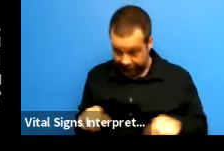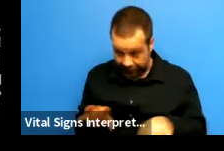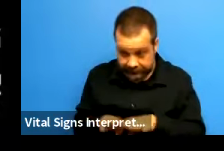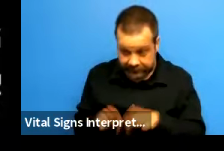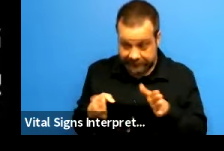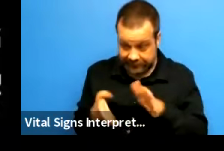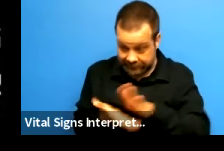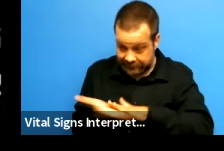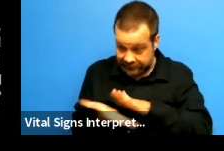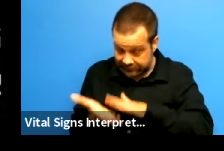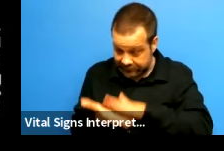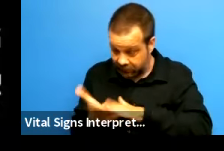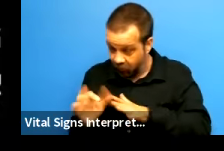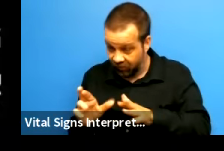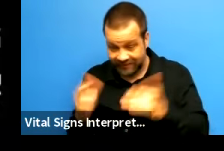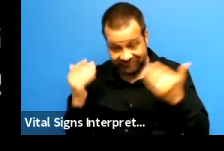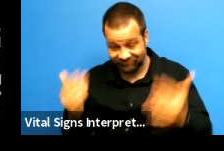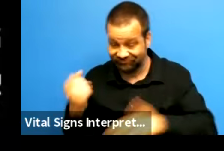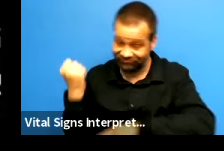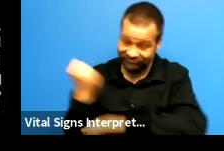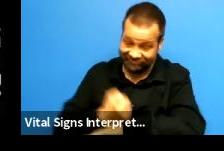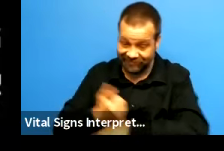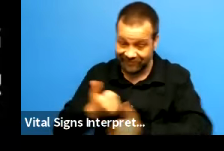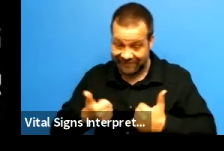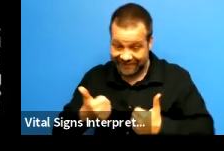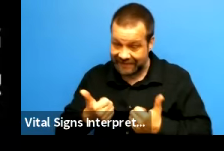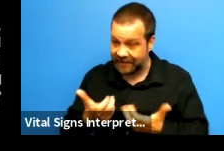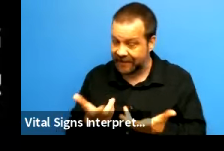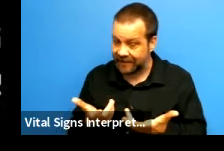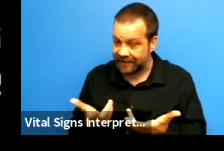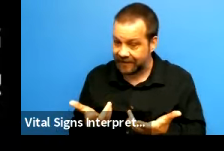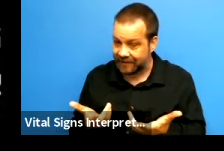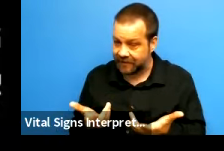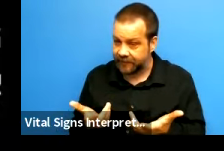Can we stay open? If we can, how will we do it?